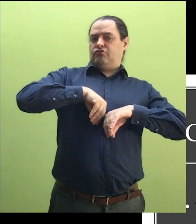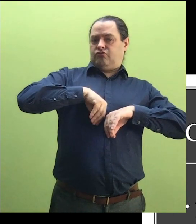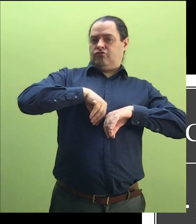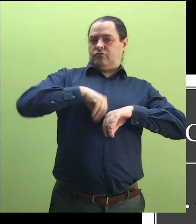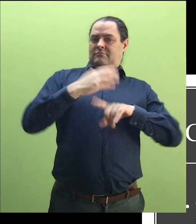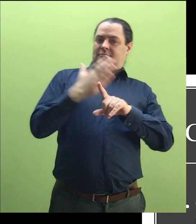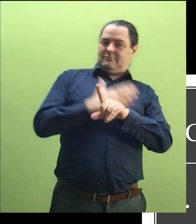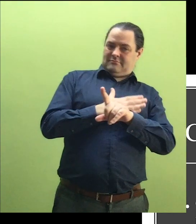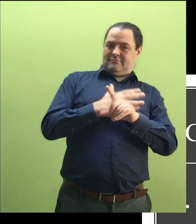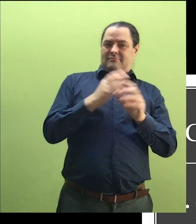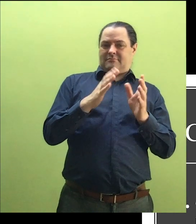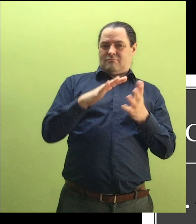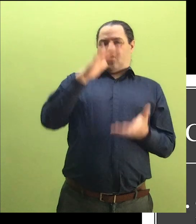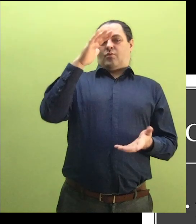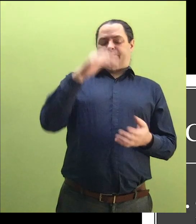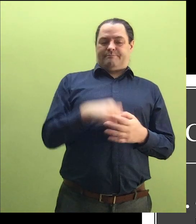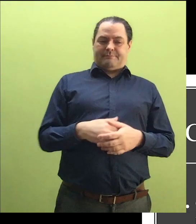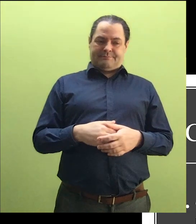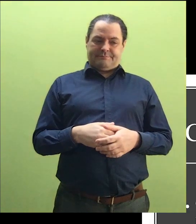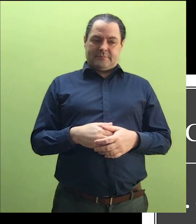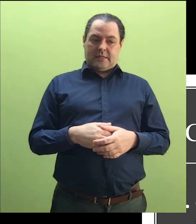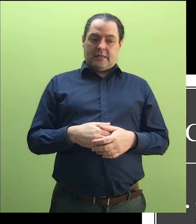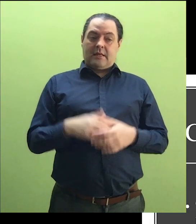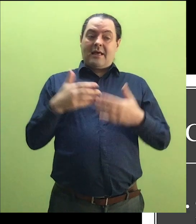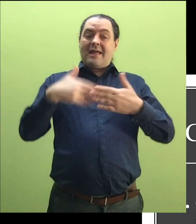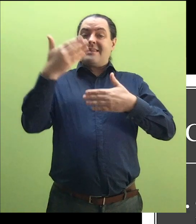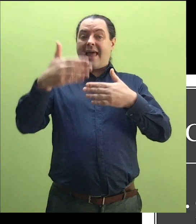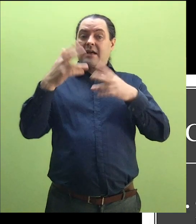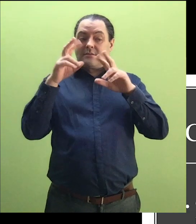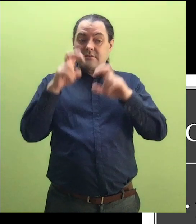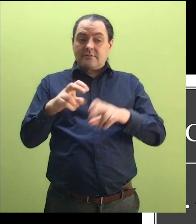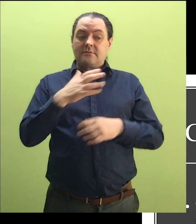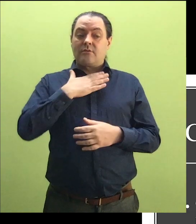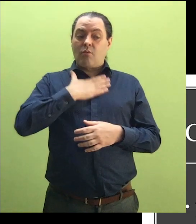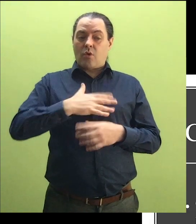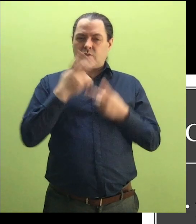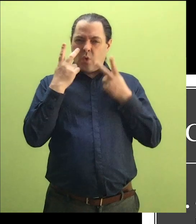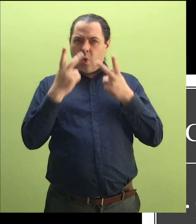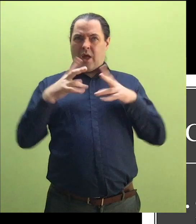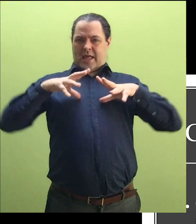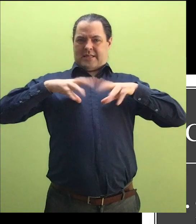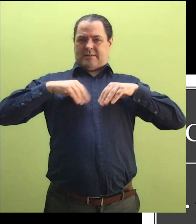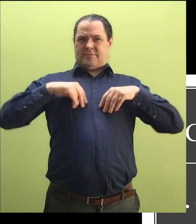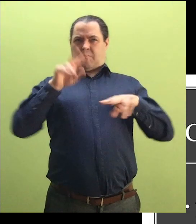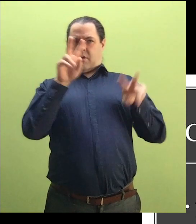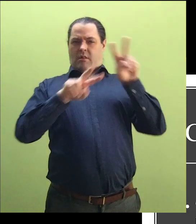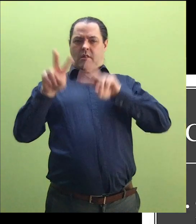analysis of an acceptability judgment task for serial verb constructions to determine whether they are b- causal or